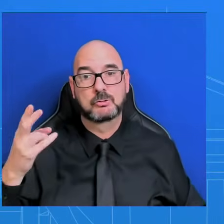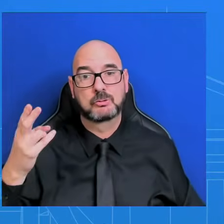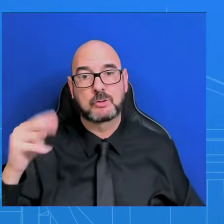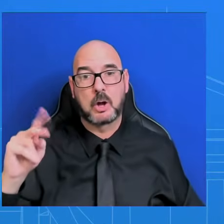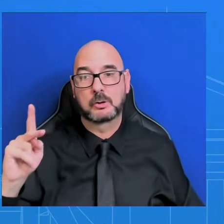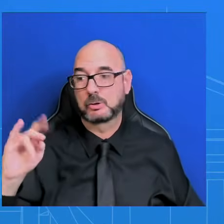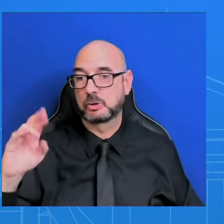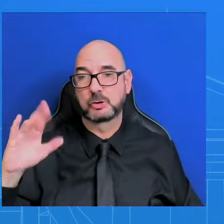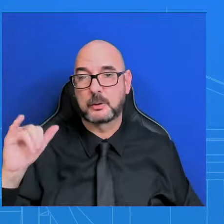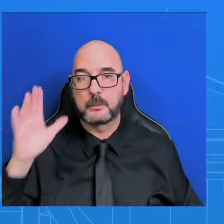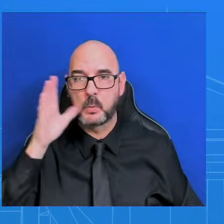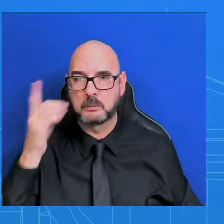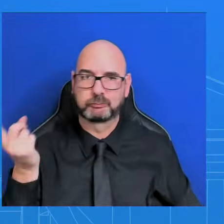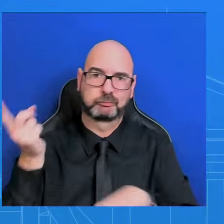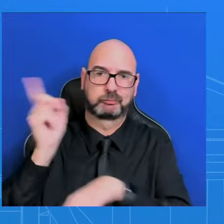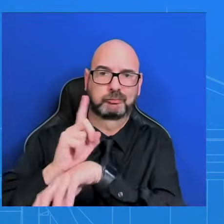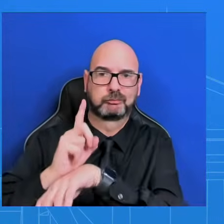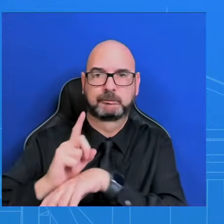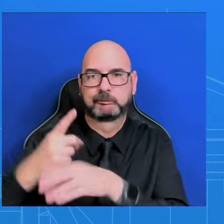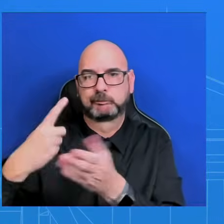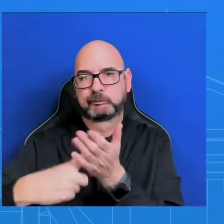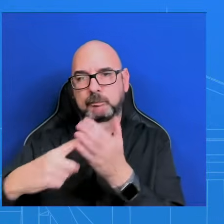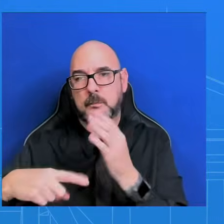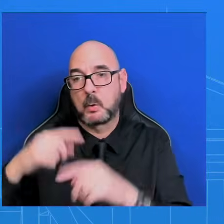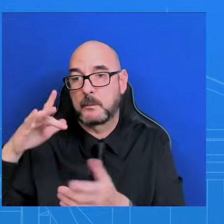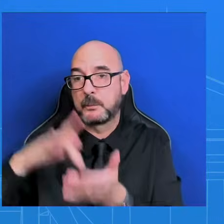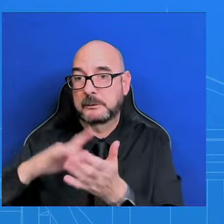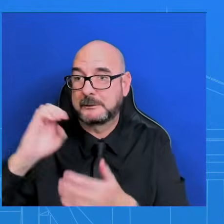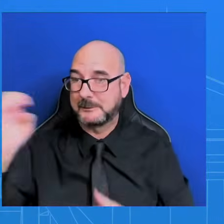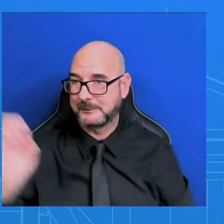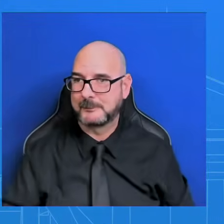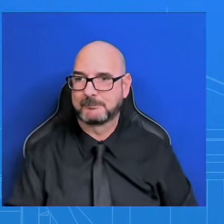Mr. Kirby: Good afternoon, everybody.